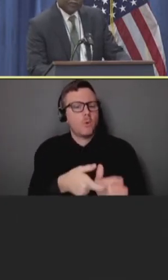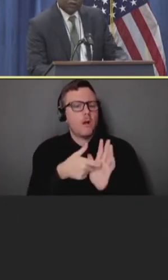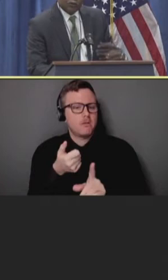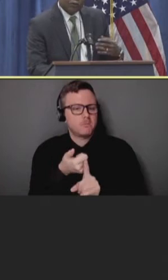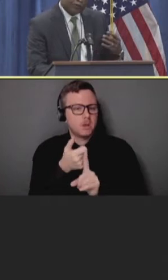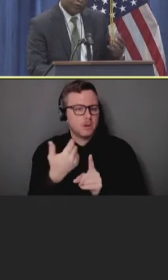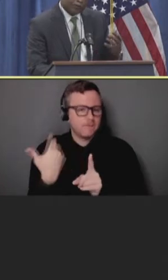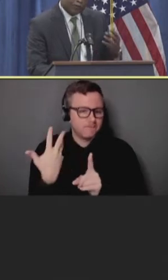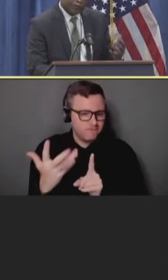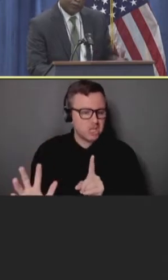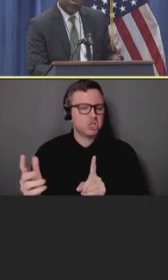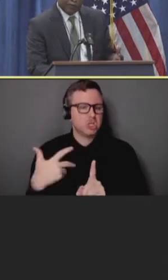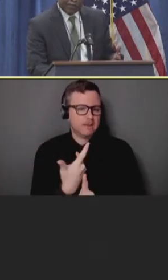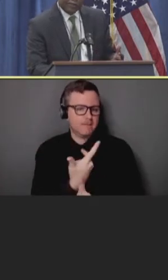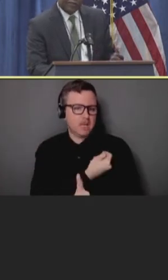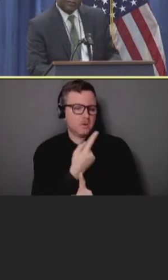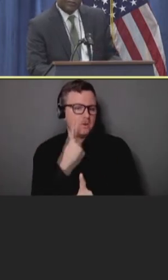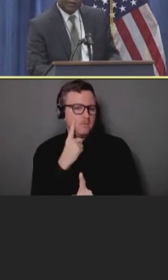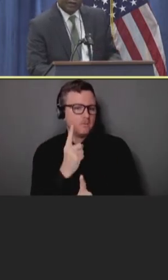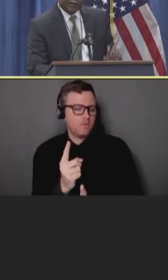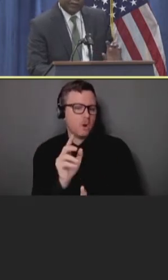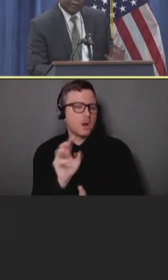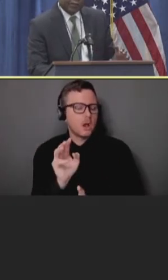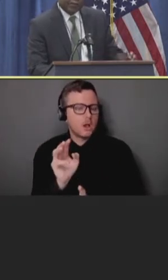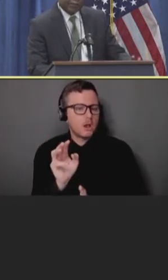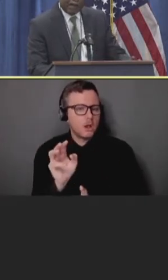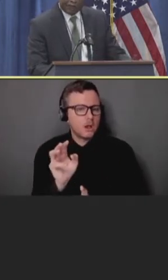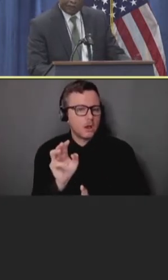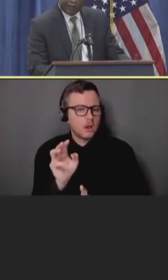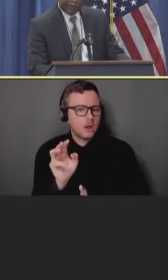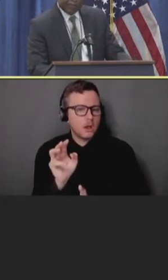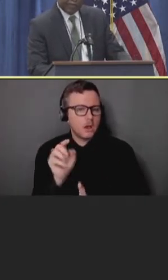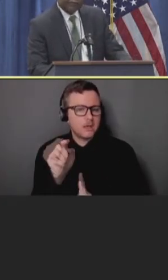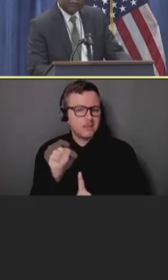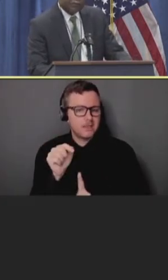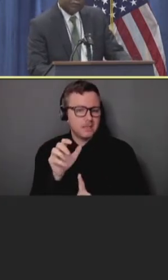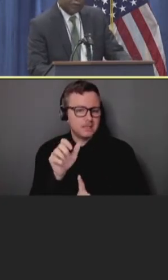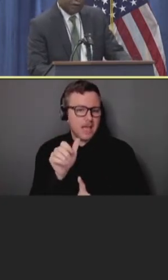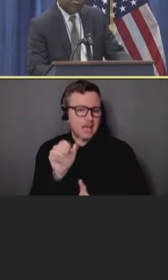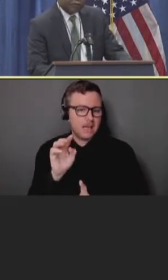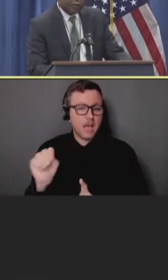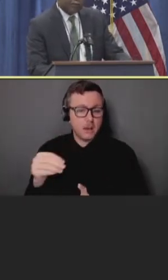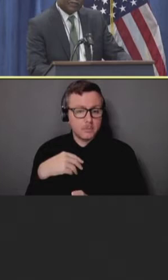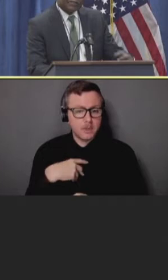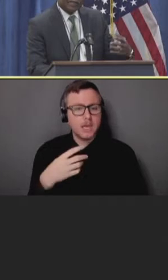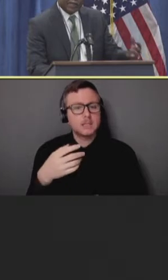So the uniqueness of the bifurcated needle, but also the technique,